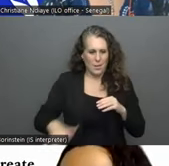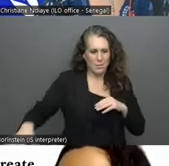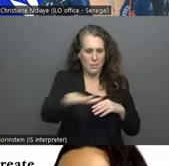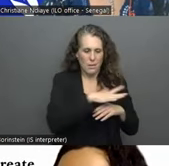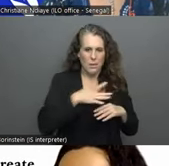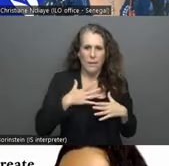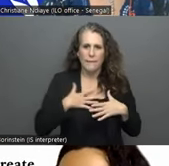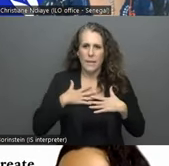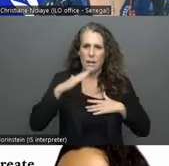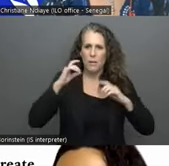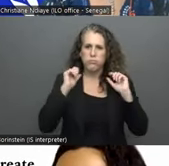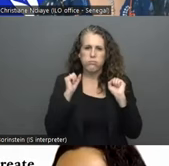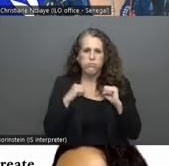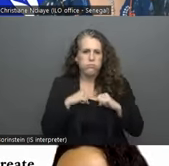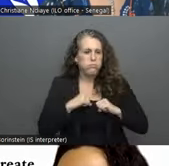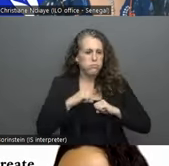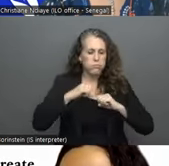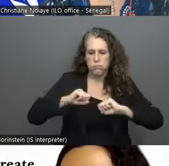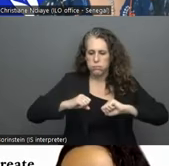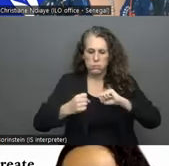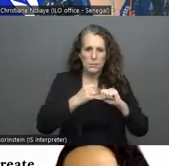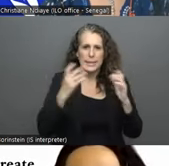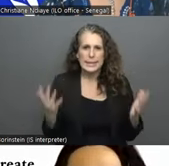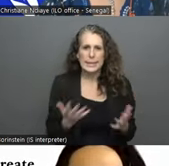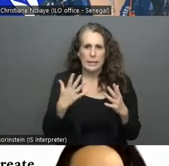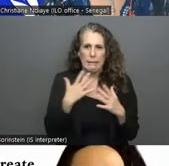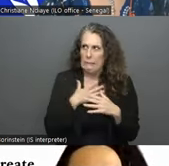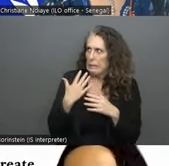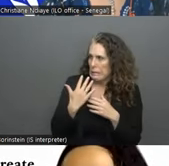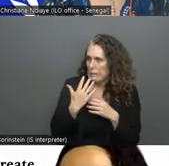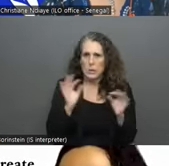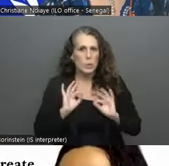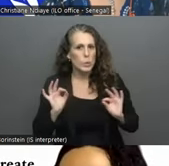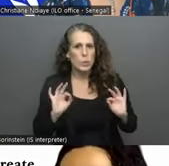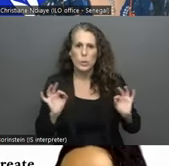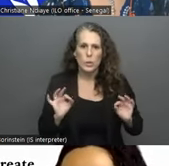context of our safe spaces, but also 10:55:43 just ensuring emotional safe spaces